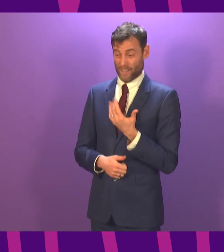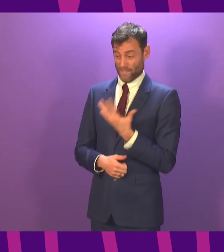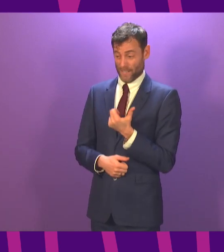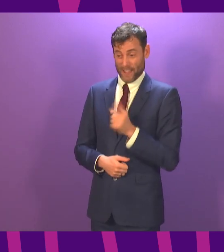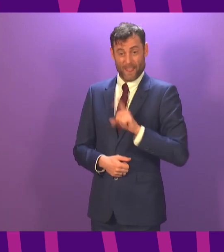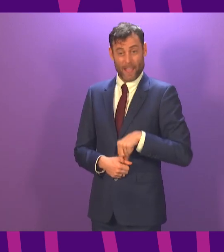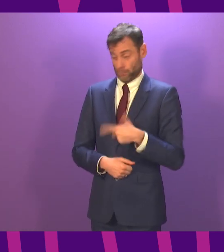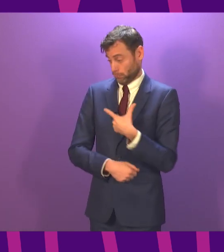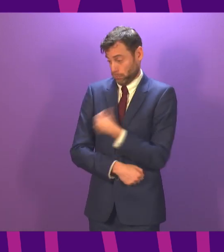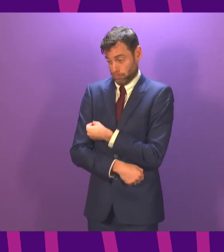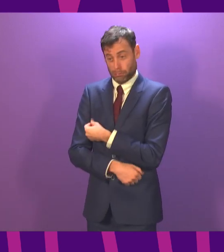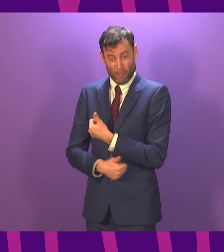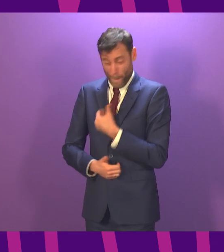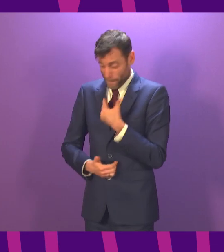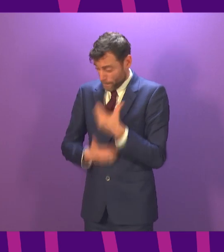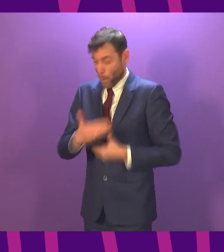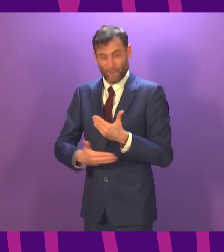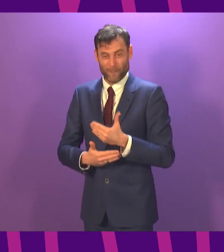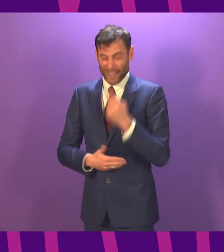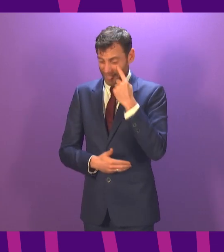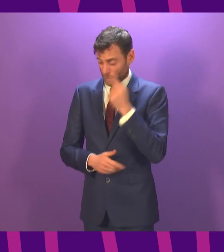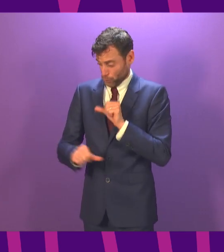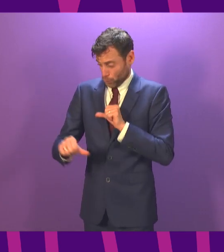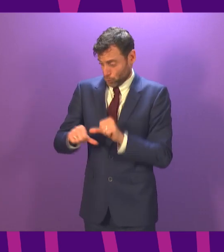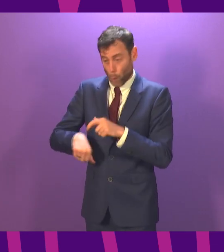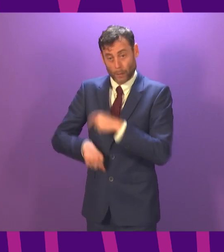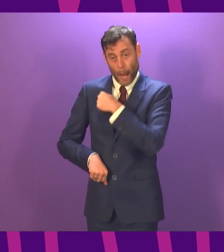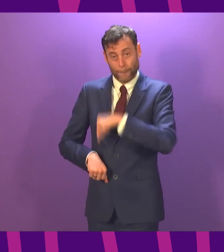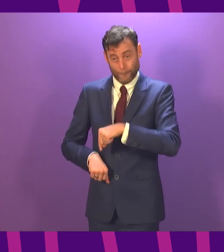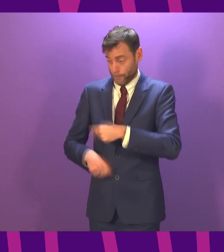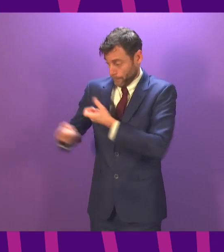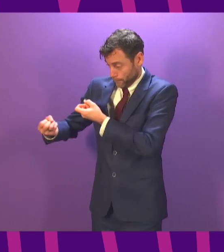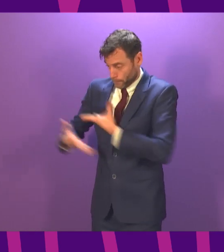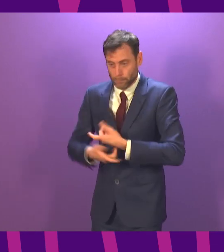of the vaccine, which is very good progress, given the short period in which supplies have been available.